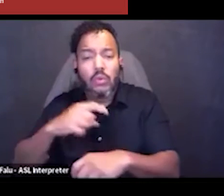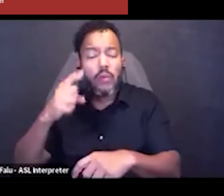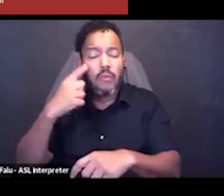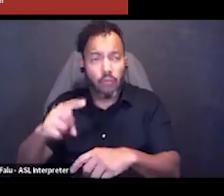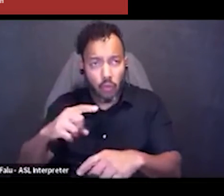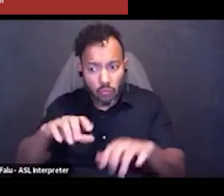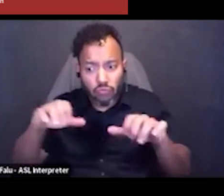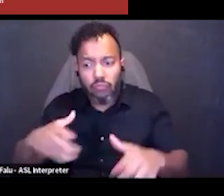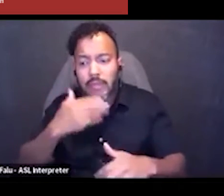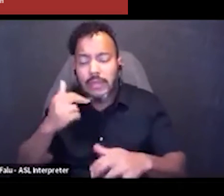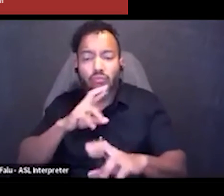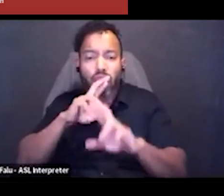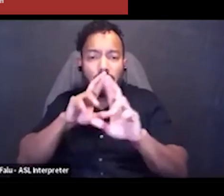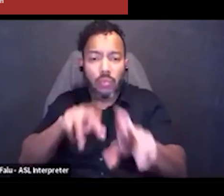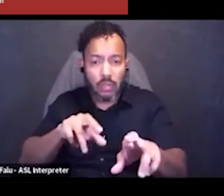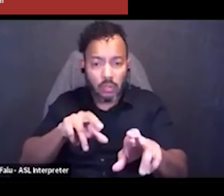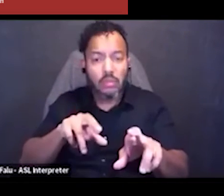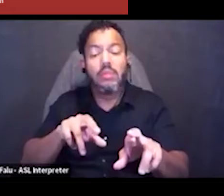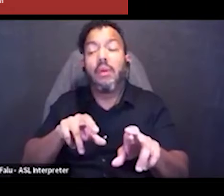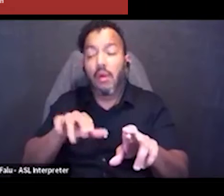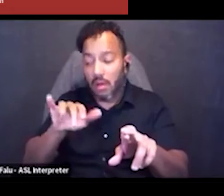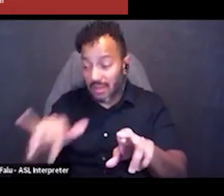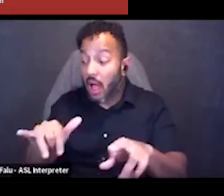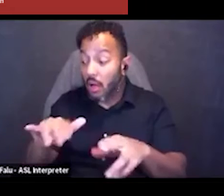turn to two of the advocates.